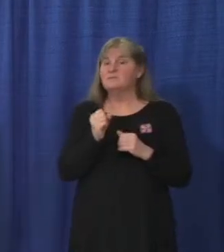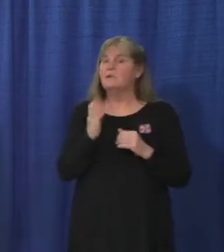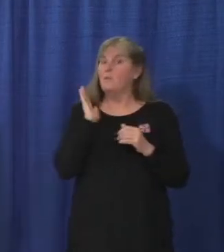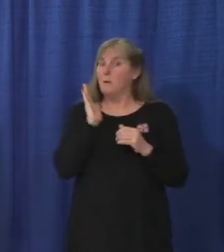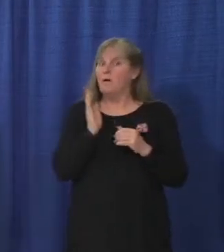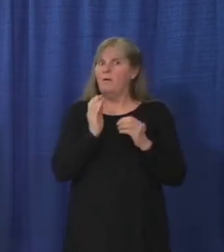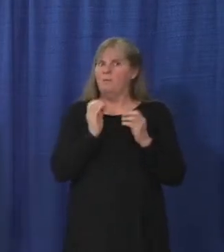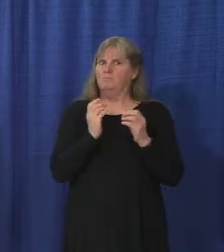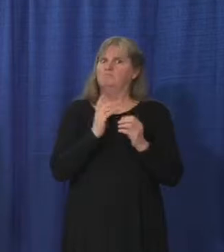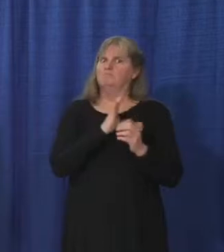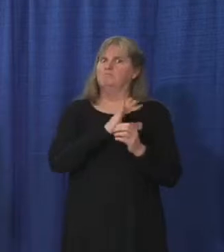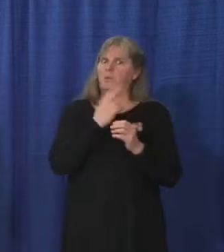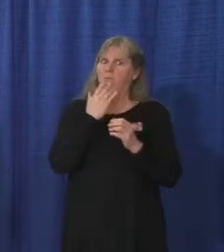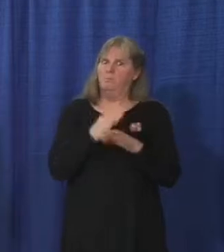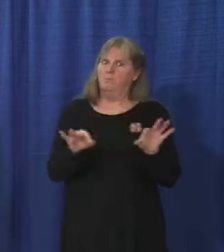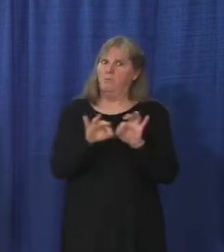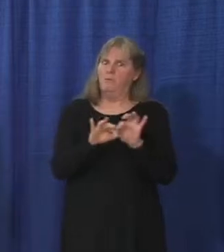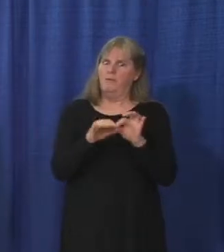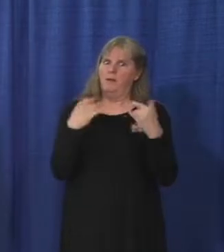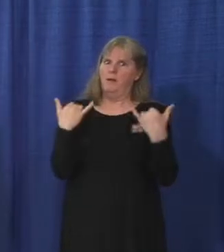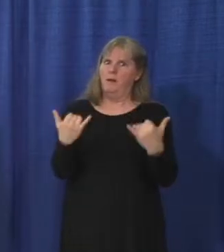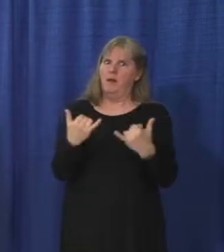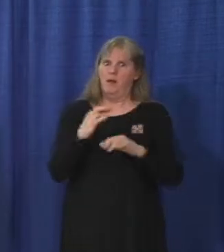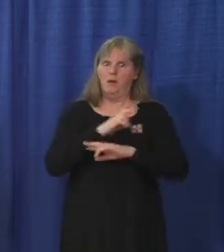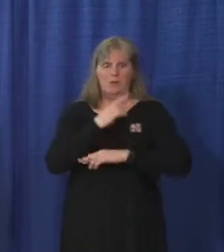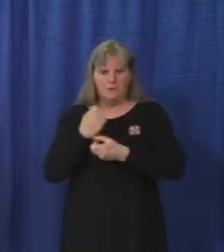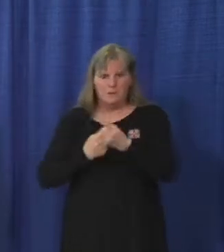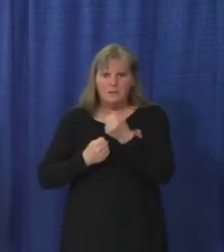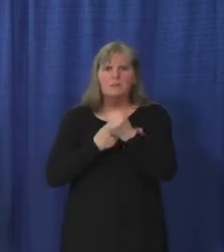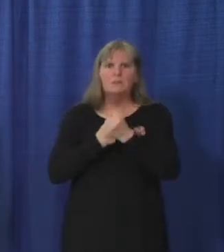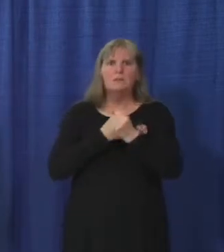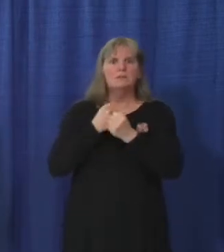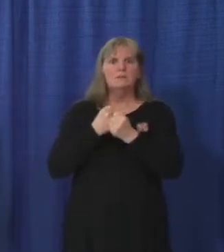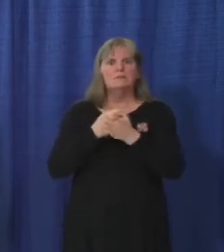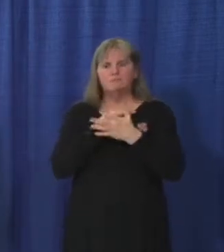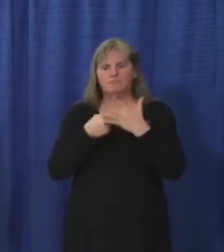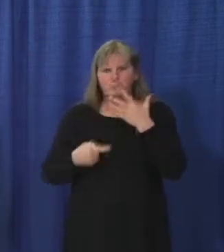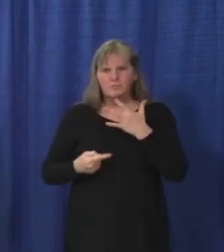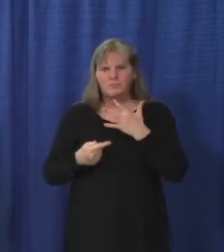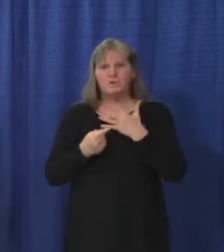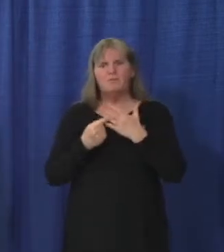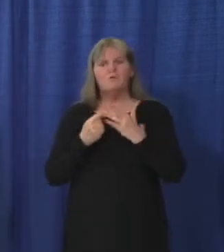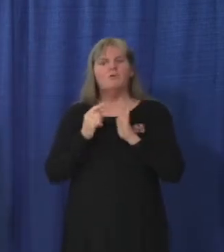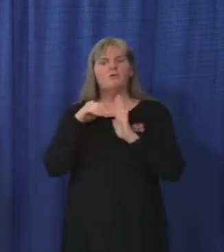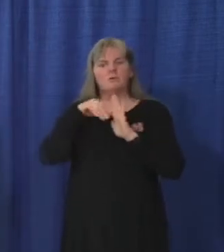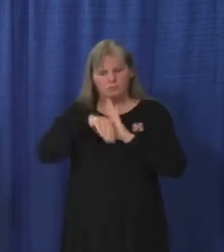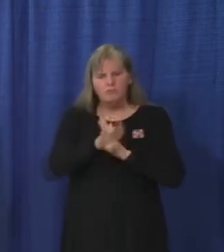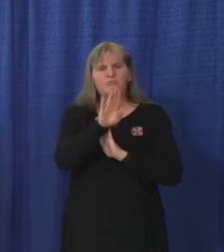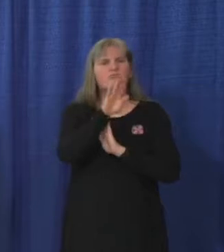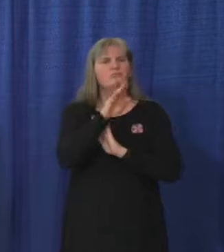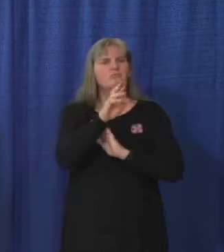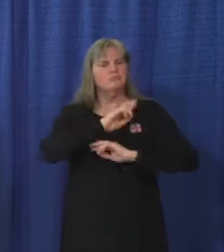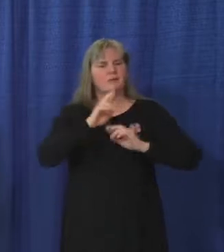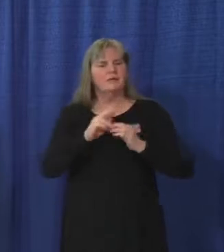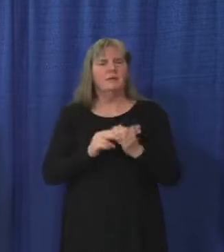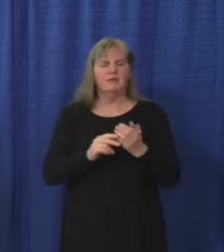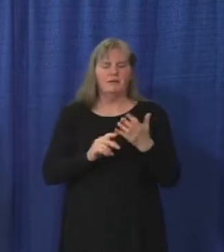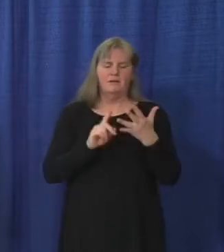we support this key area of the economy on the path to resilience. Fourth pillar is a focus on infrastructure development.